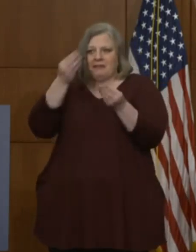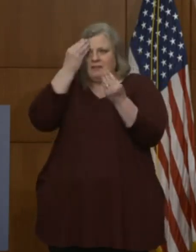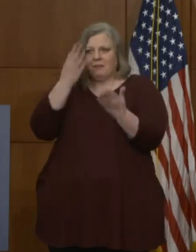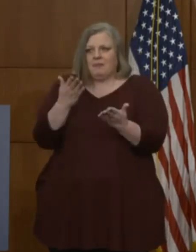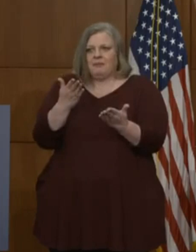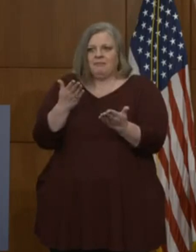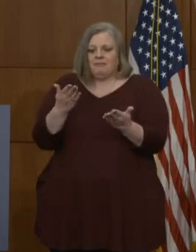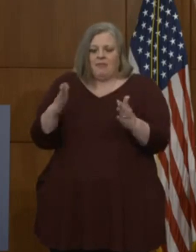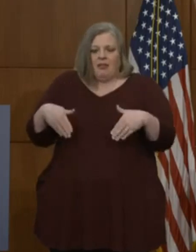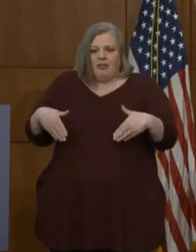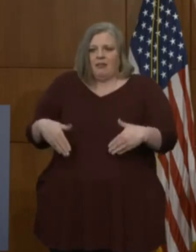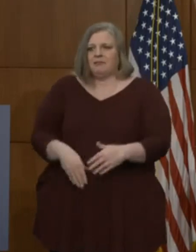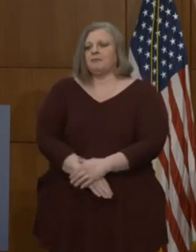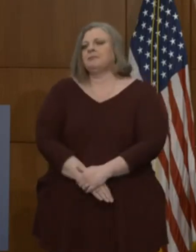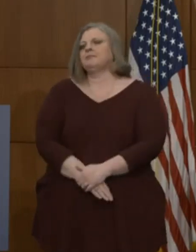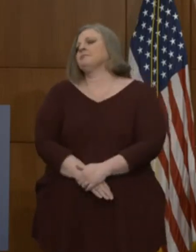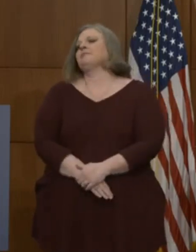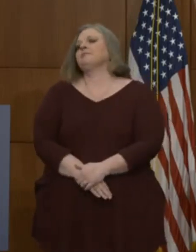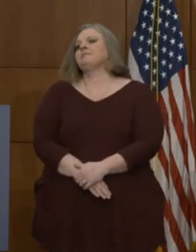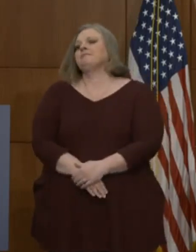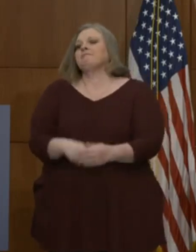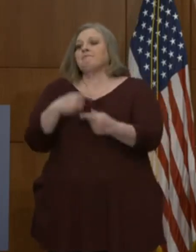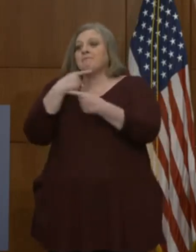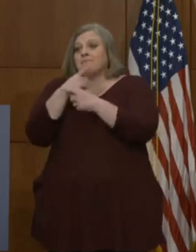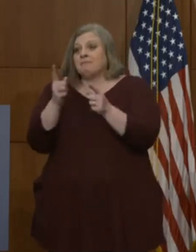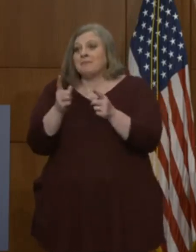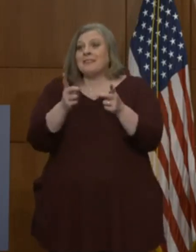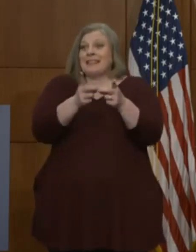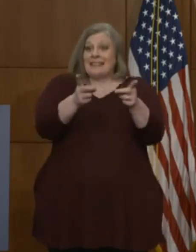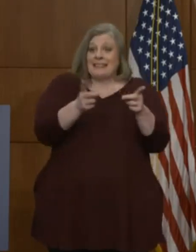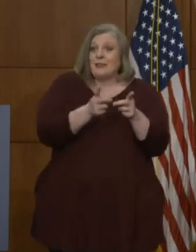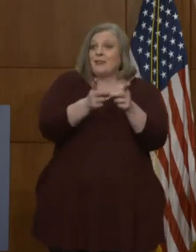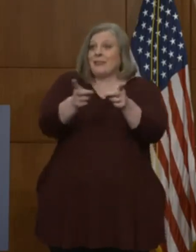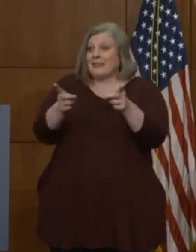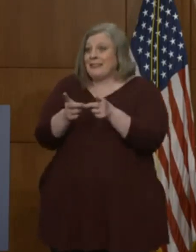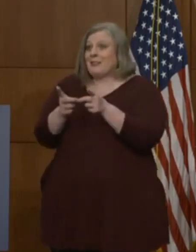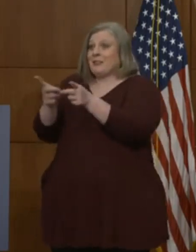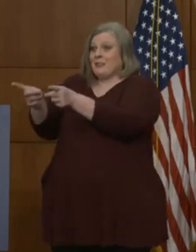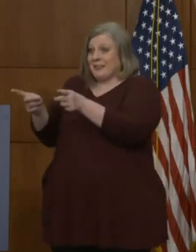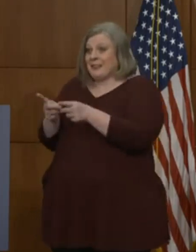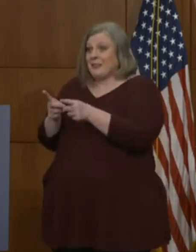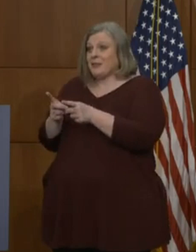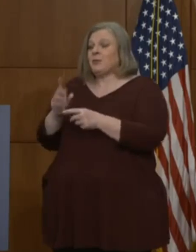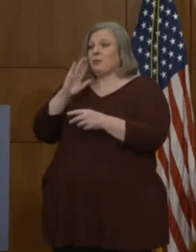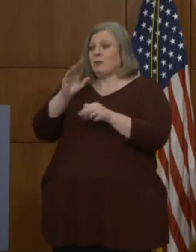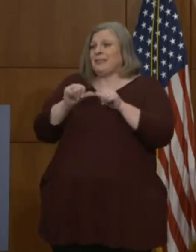GOT AS GENERAL RELEASED GOD DAY DEATH AS PART OF THAT DATA DEATH AS PART OF THAT DATA WE’VE RELEASE IT IN OF A WE’VE RELEASE IT IN OF A DISTRICT AND WALKING TO DO